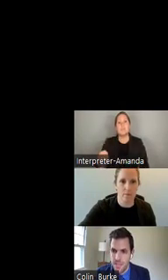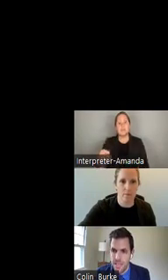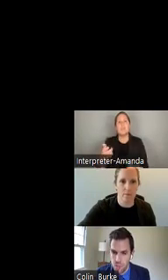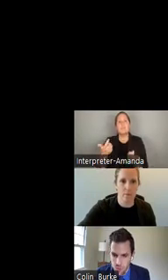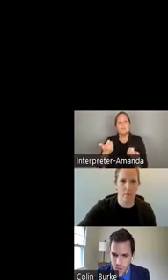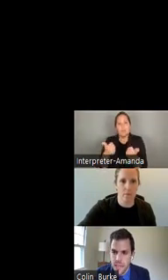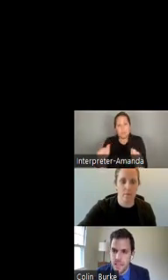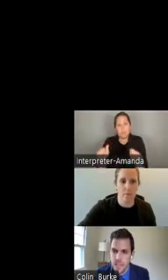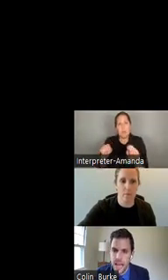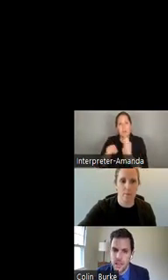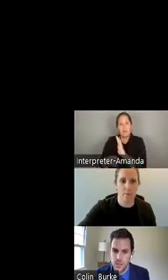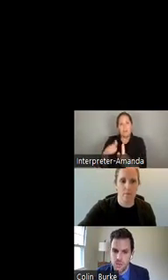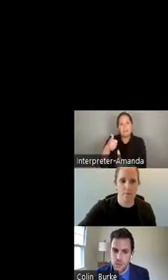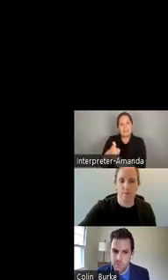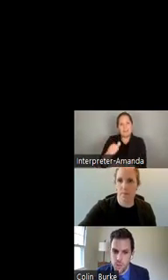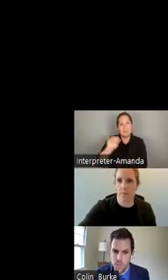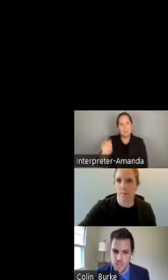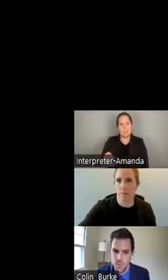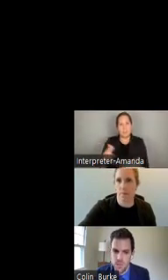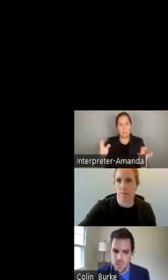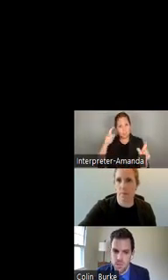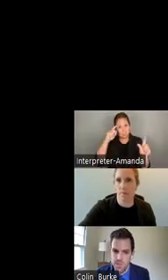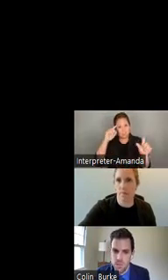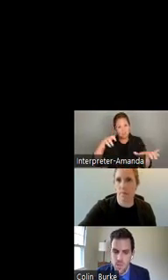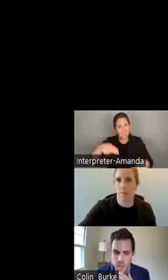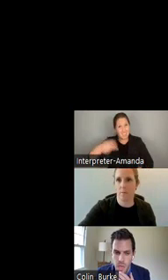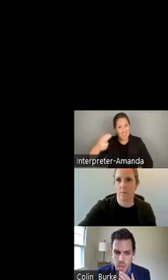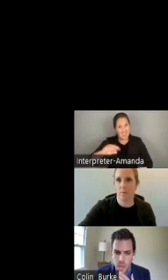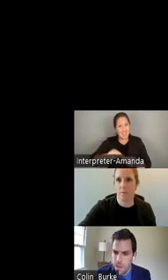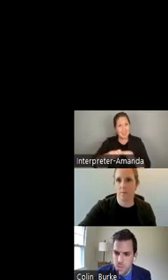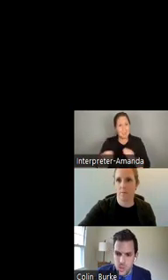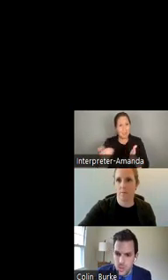something that was shockingly high in this group unfortunately as well this group of youths I was